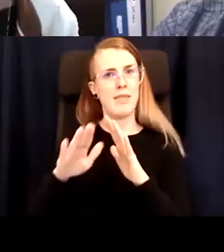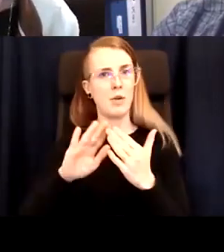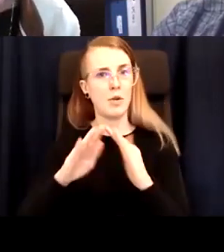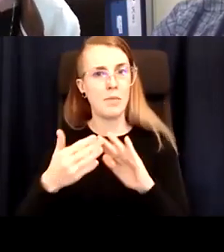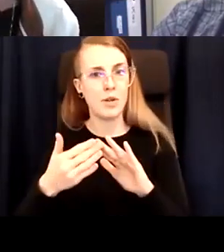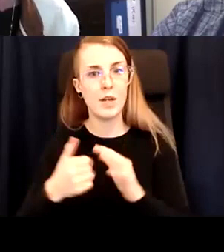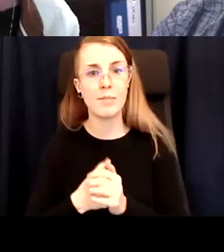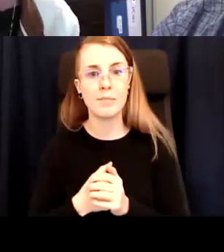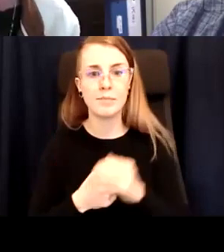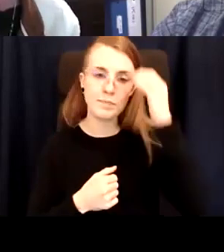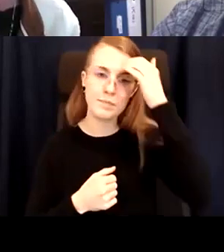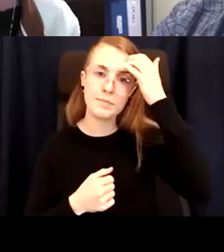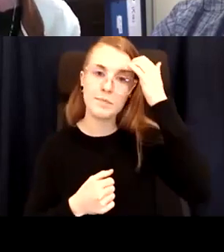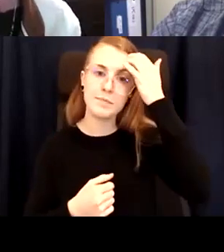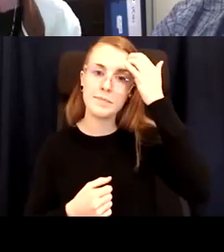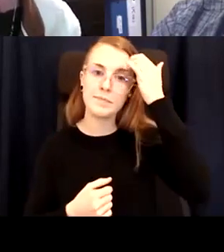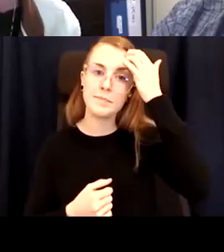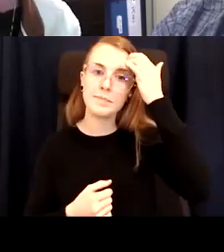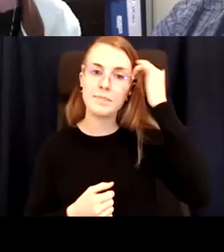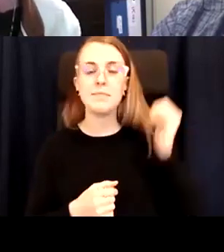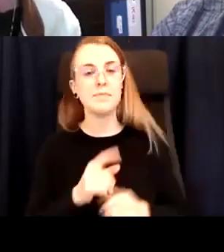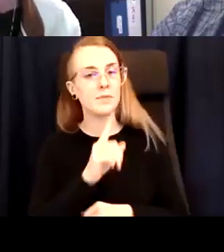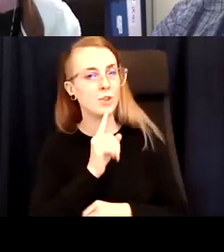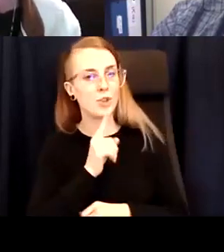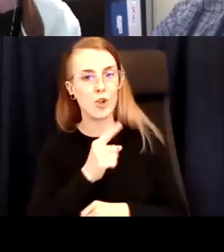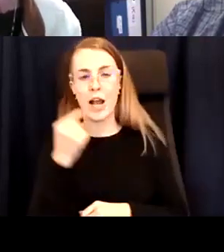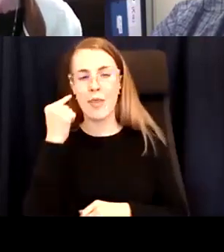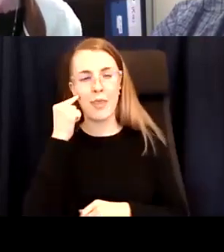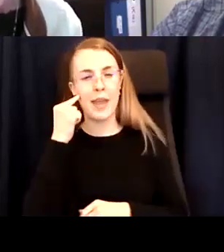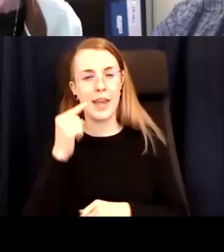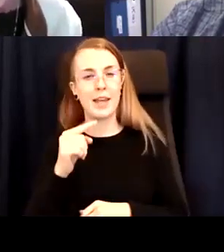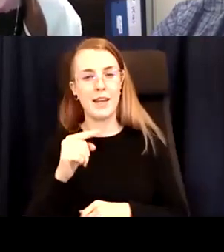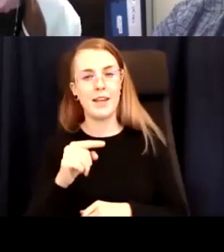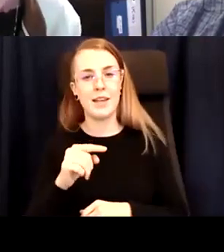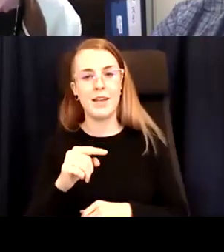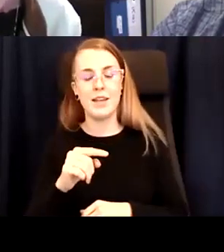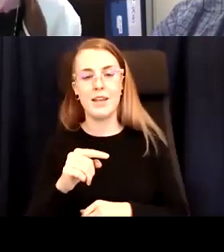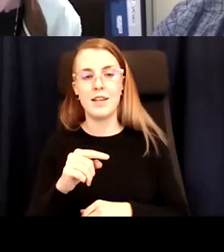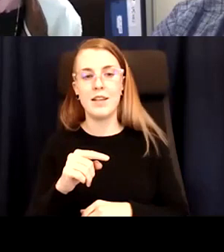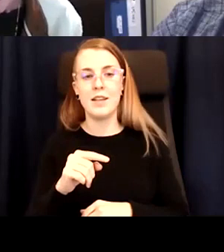So you know, I think Dena who is on the call with me was the person here who did a lot